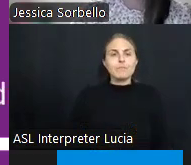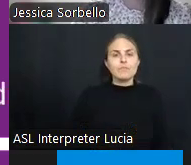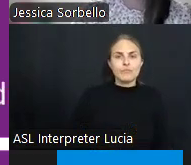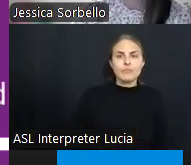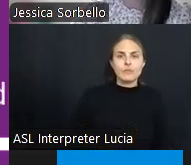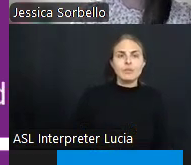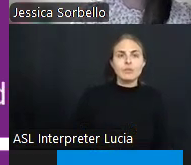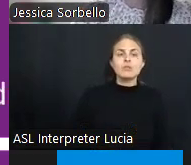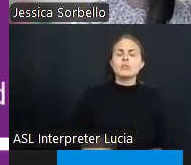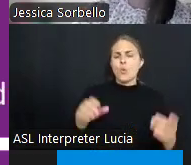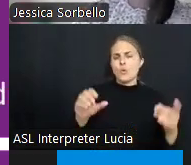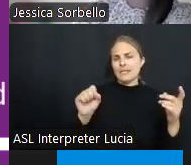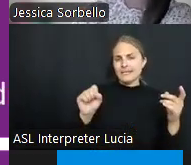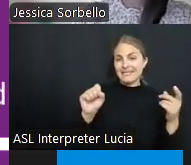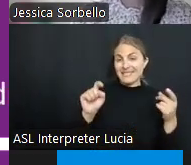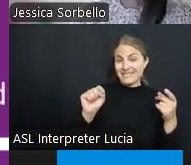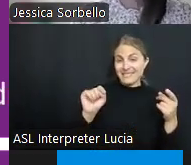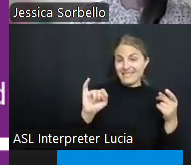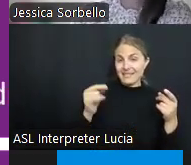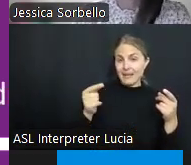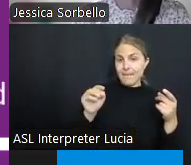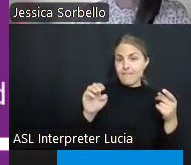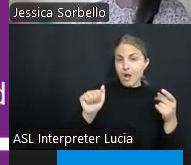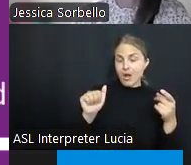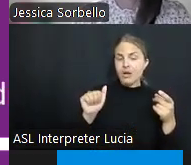of you, you are familiar with this concept as we have tried